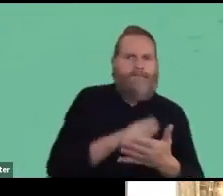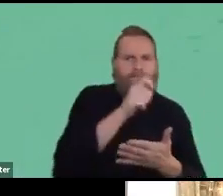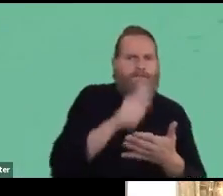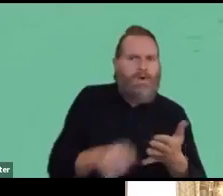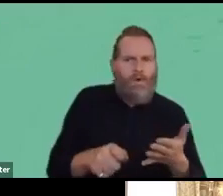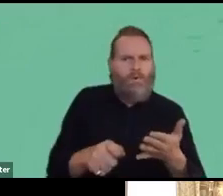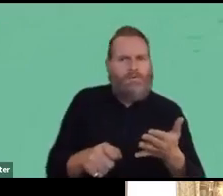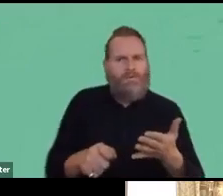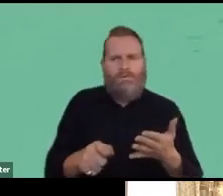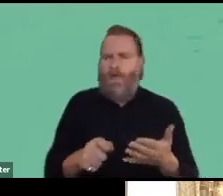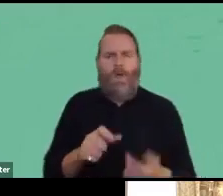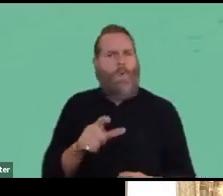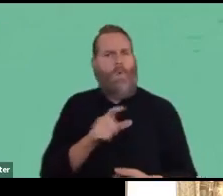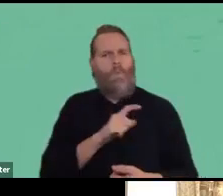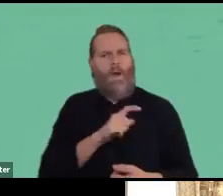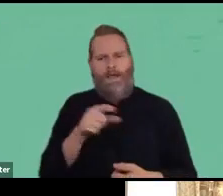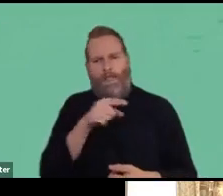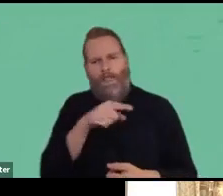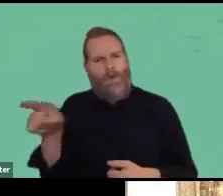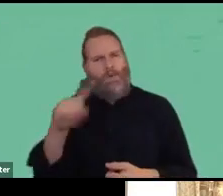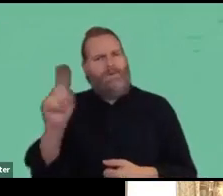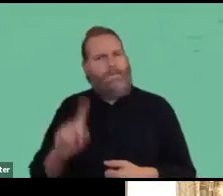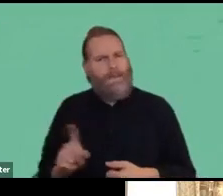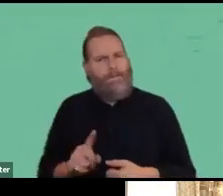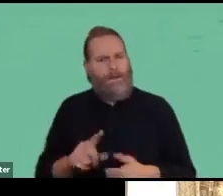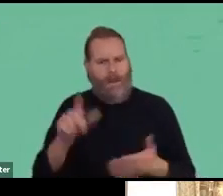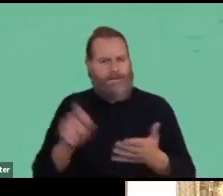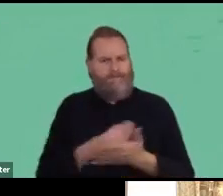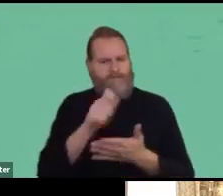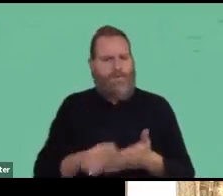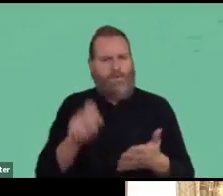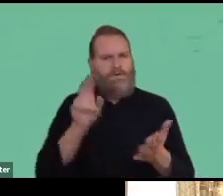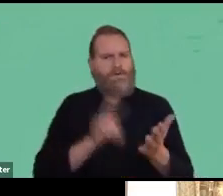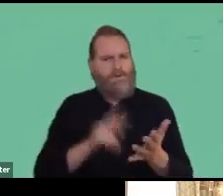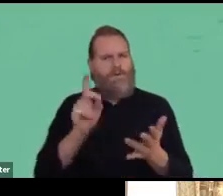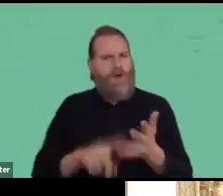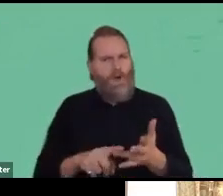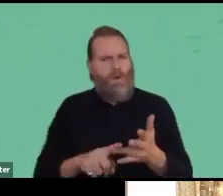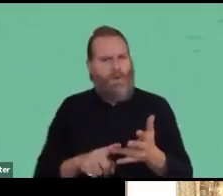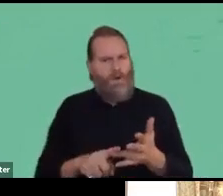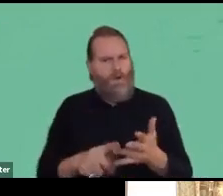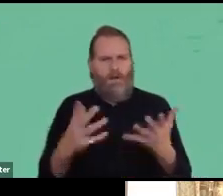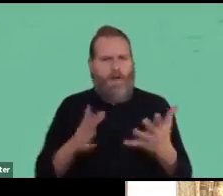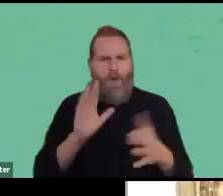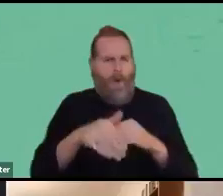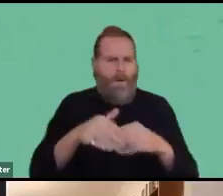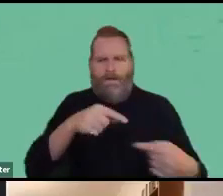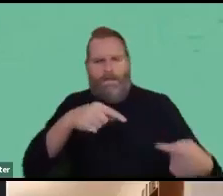those present not vote no given the debate was not really debated no I don't suppose you can